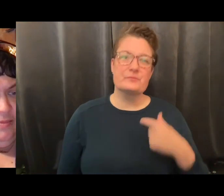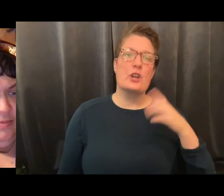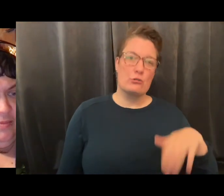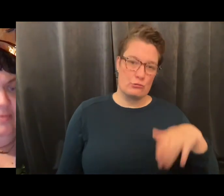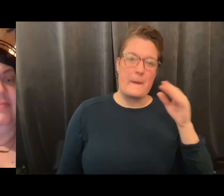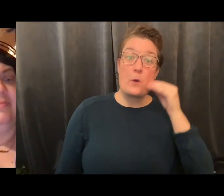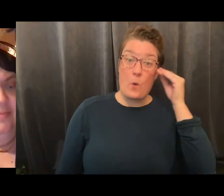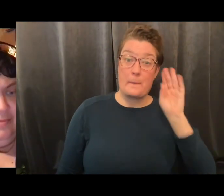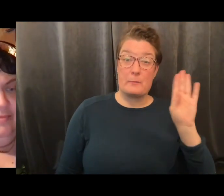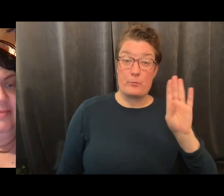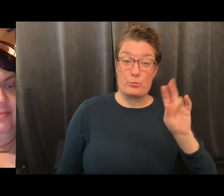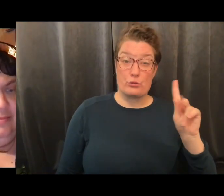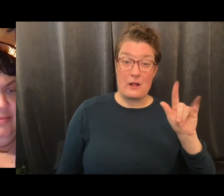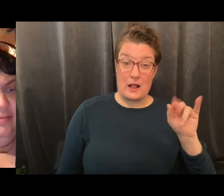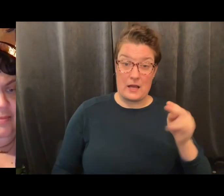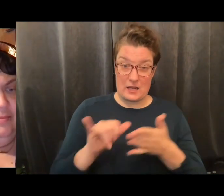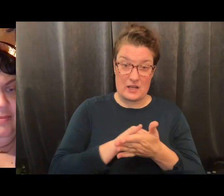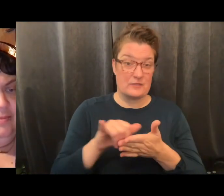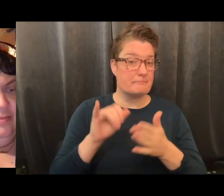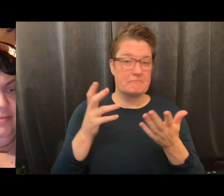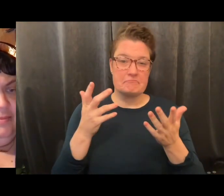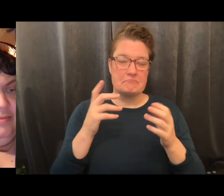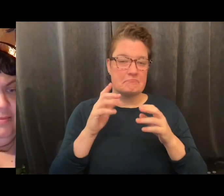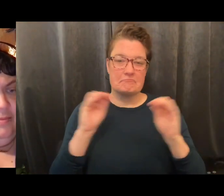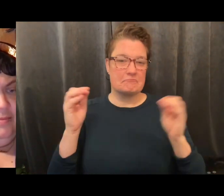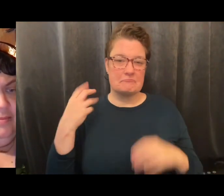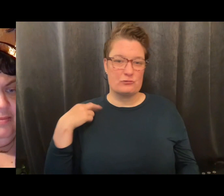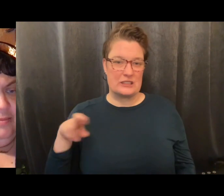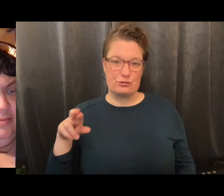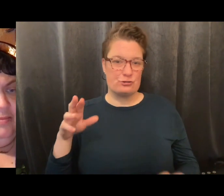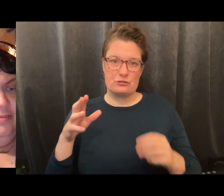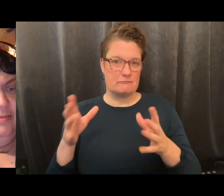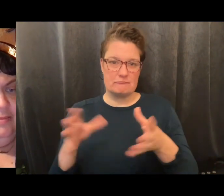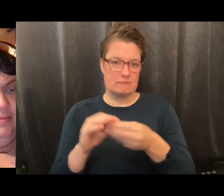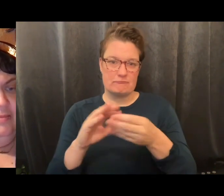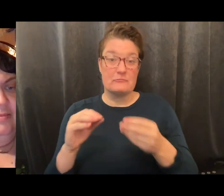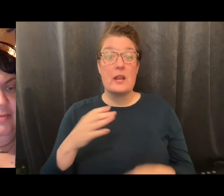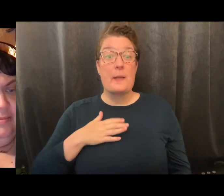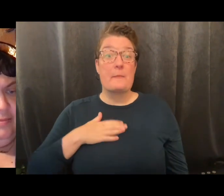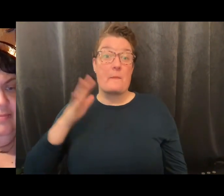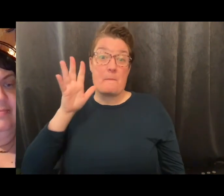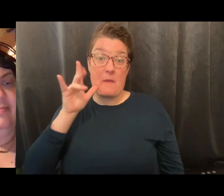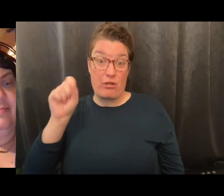my maternal grandfather was a cantor, but he also was a communist and